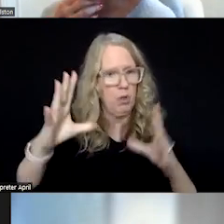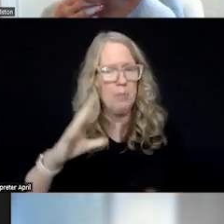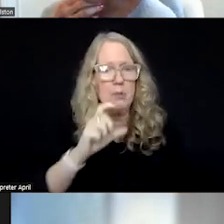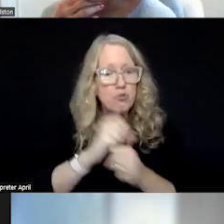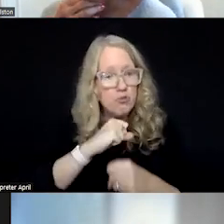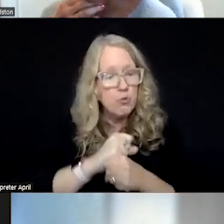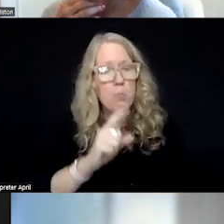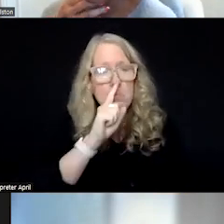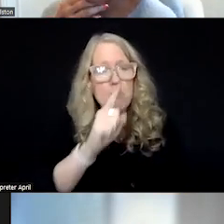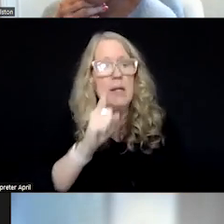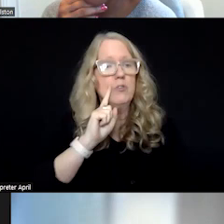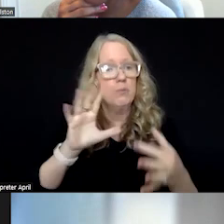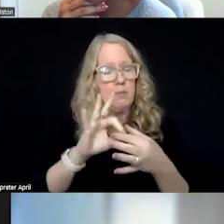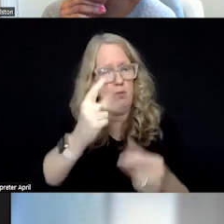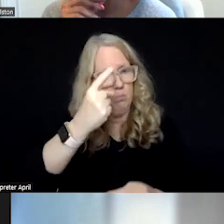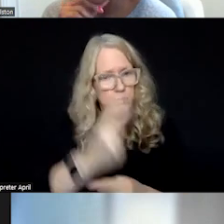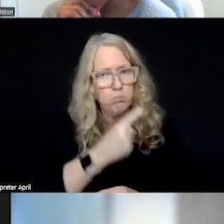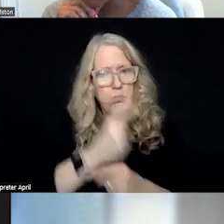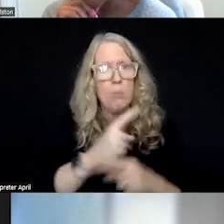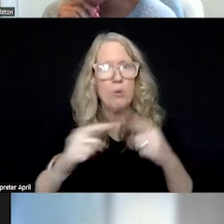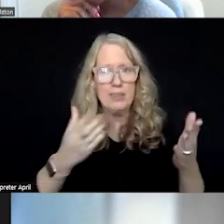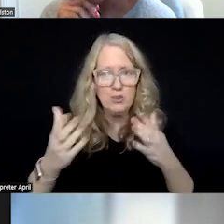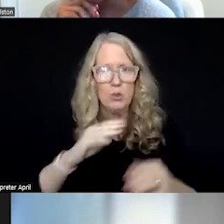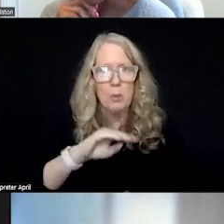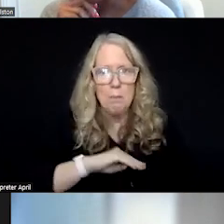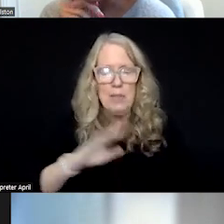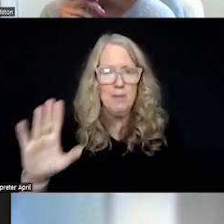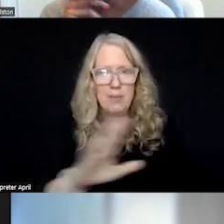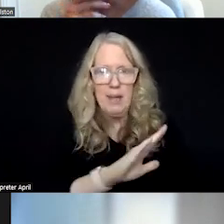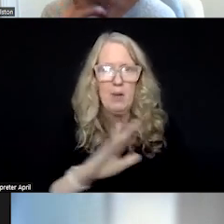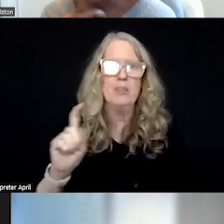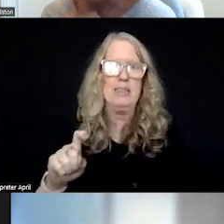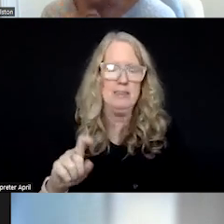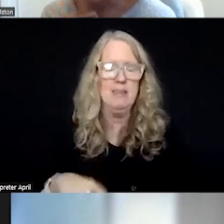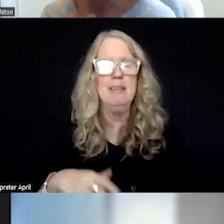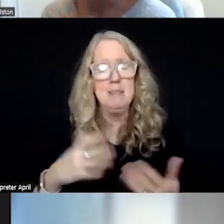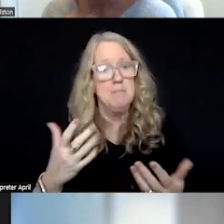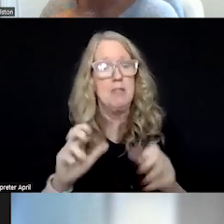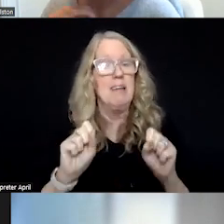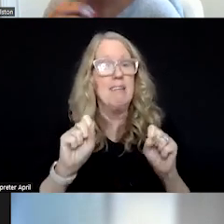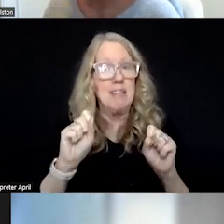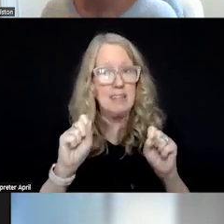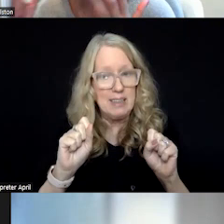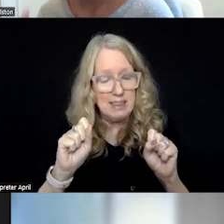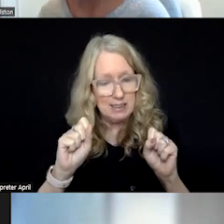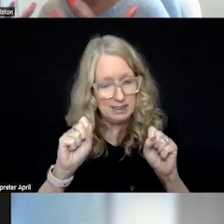LINKING TO APPROPRIATE SERVICES TO MEET THEIR NEEDS AND SO THAT CAN -- WITHIN